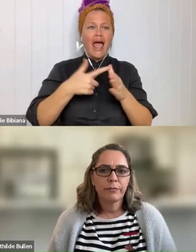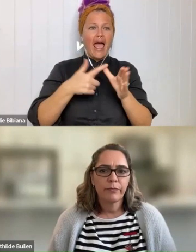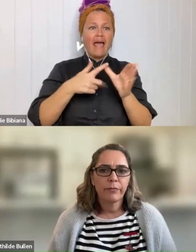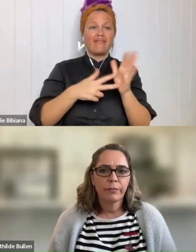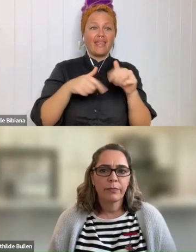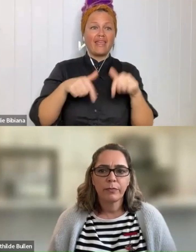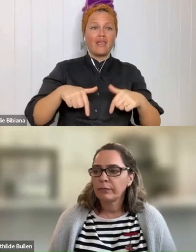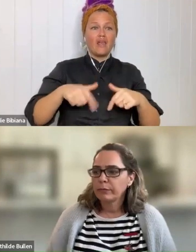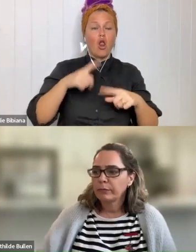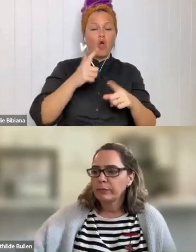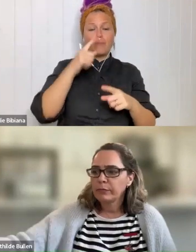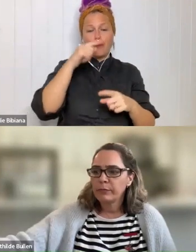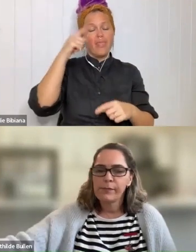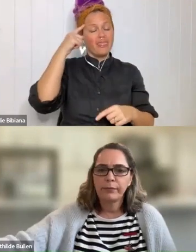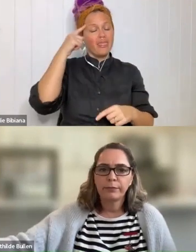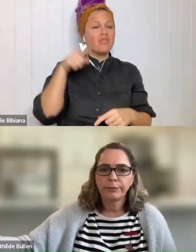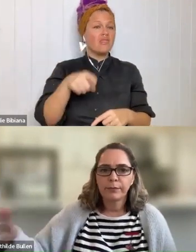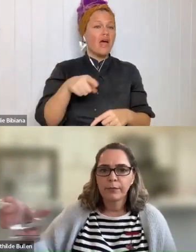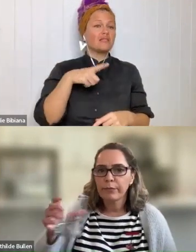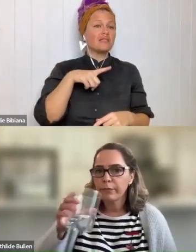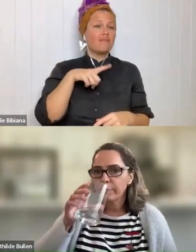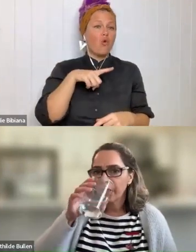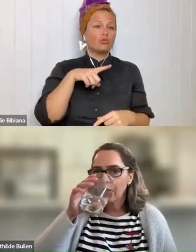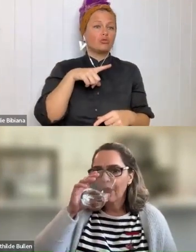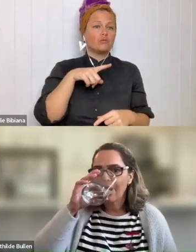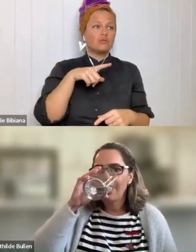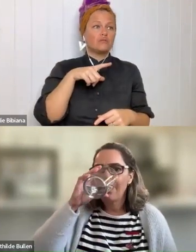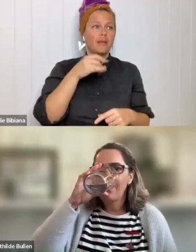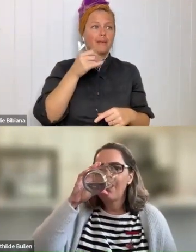that that's because people might not get a job somewhere else,